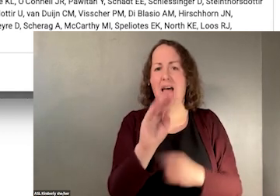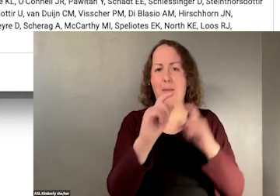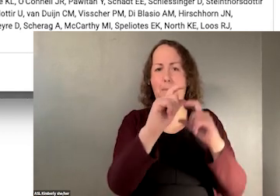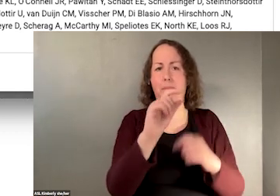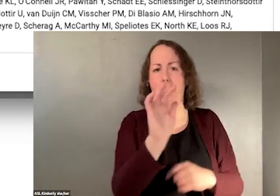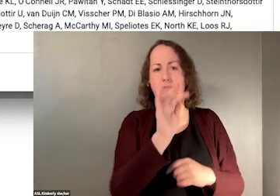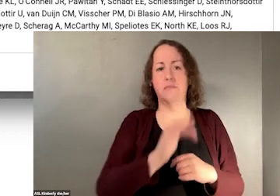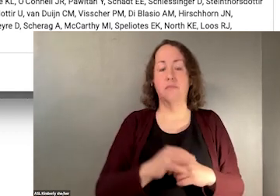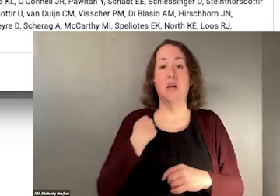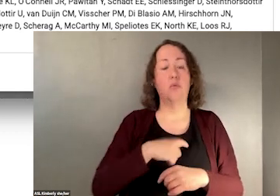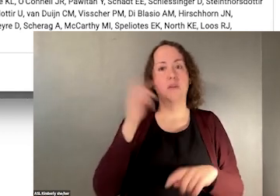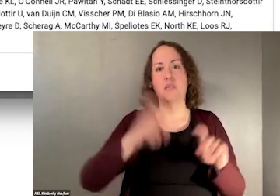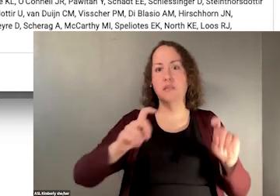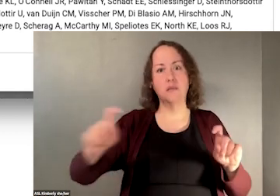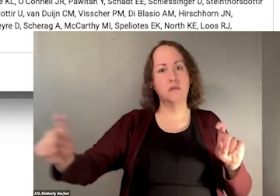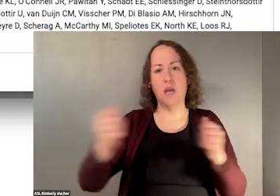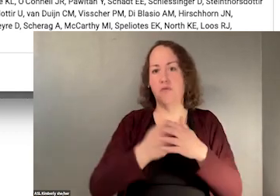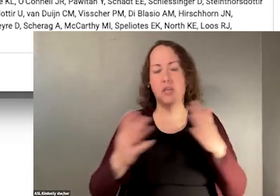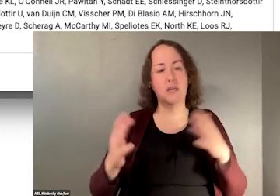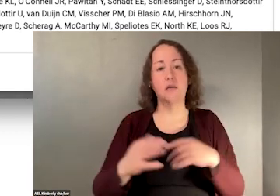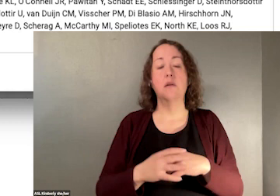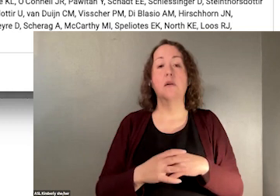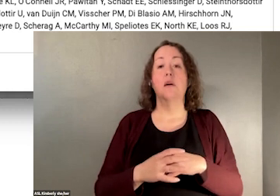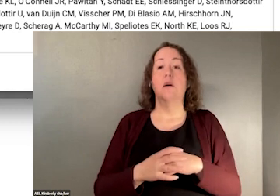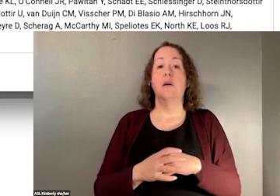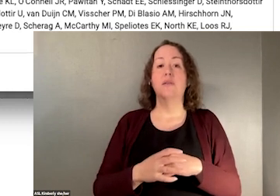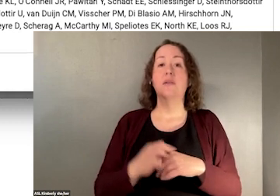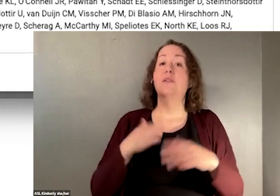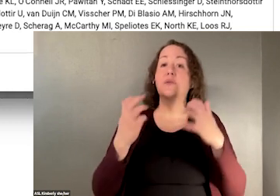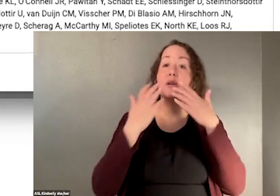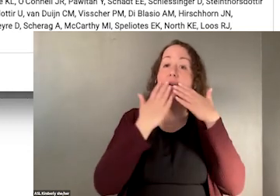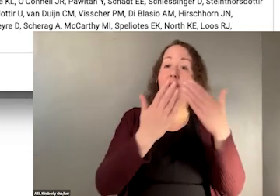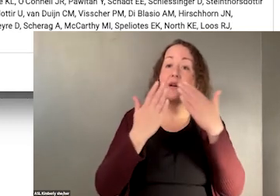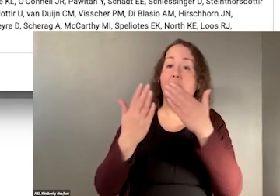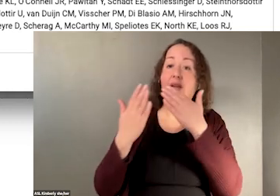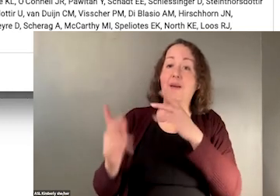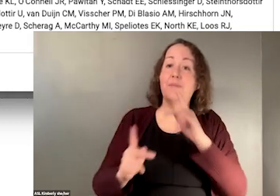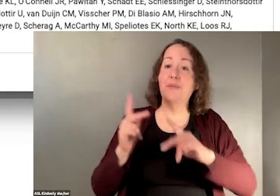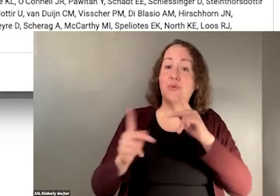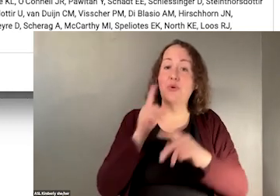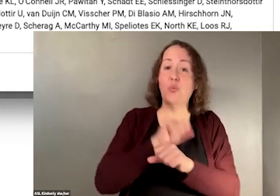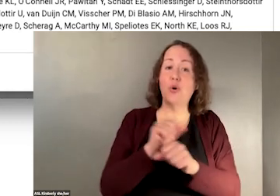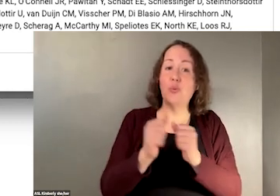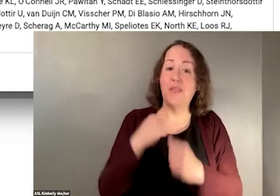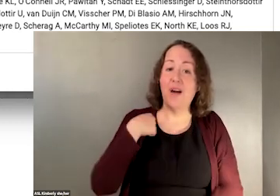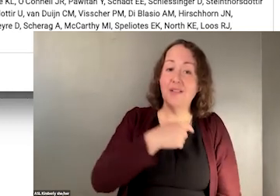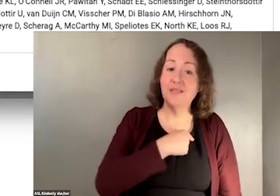So I also want to take the time to thank the people that have worked with us to improve it and give it a try.